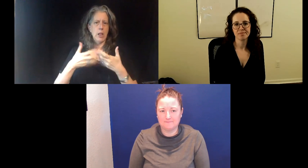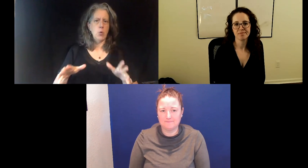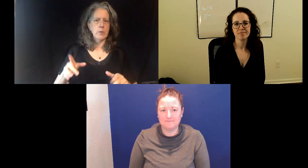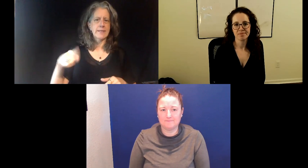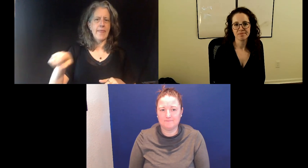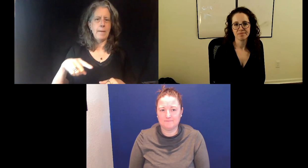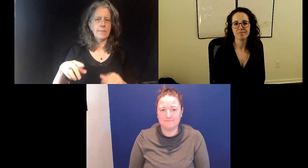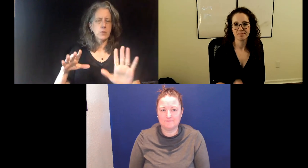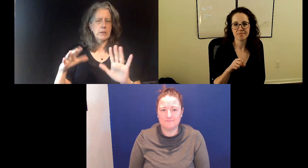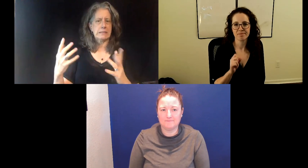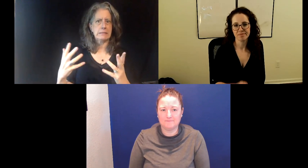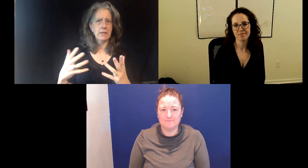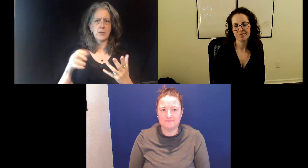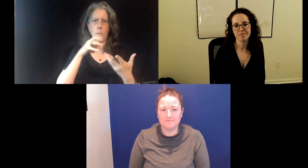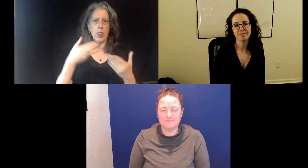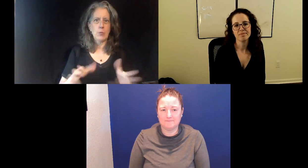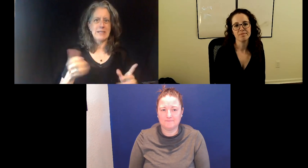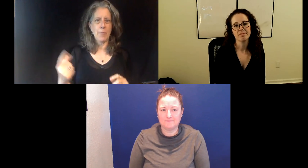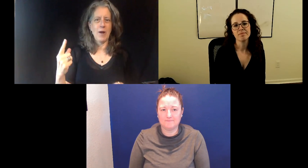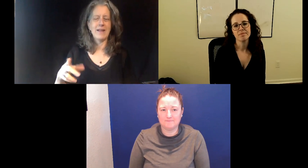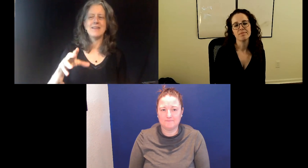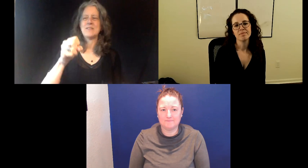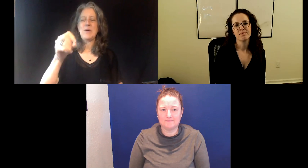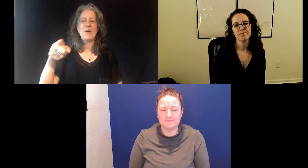if you can put panels in front of panels like with the windows or you know you don't want to